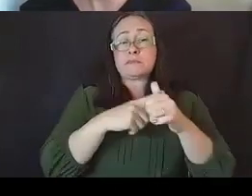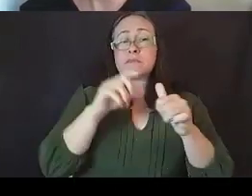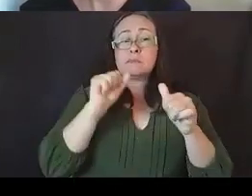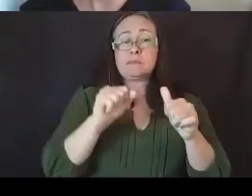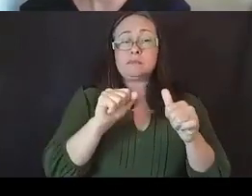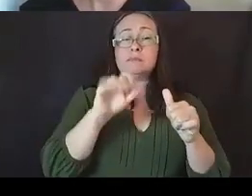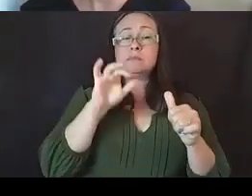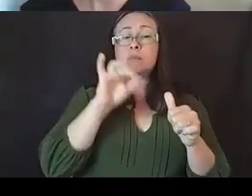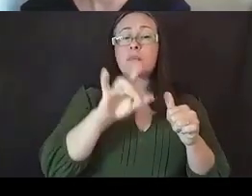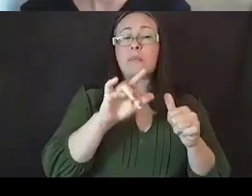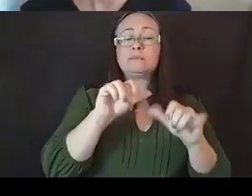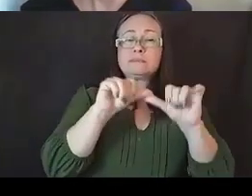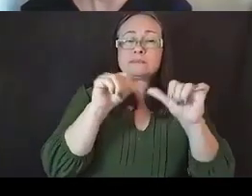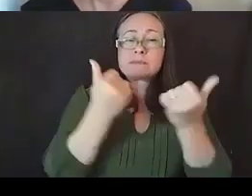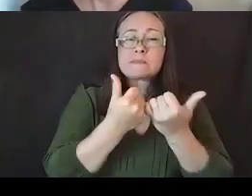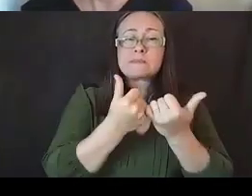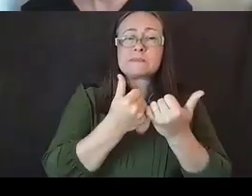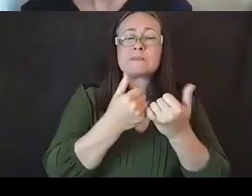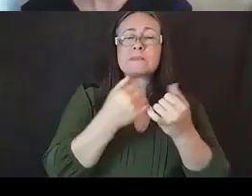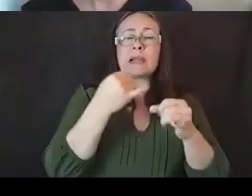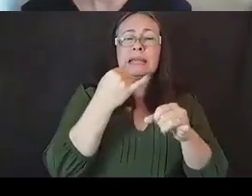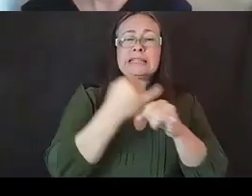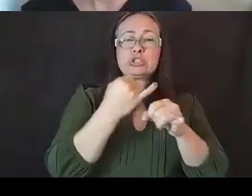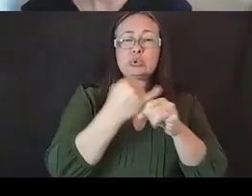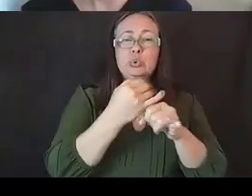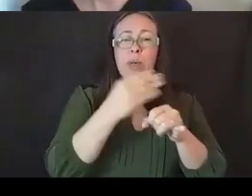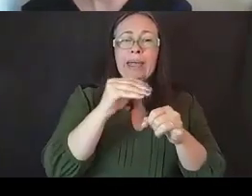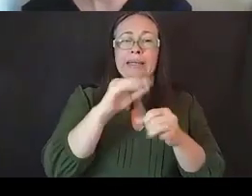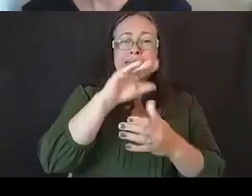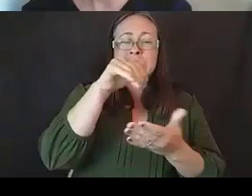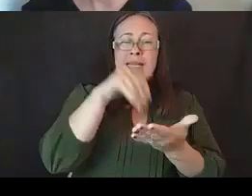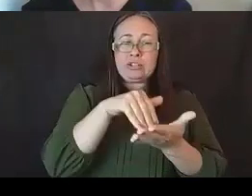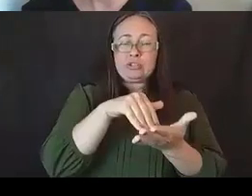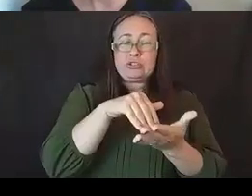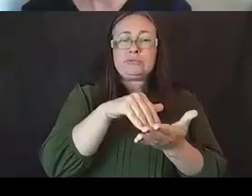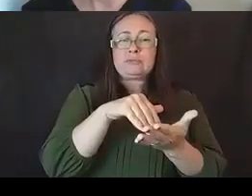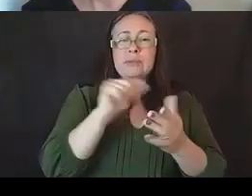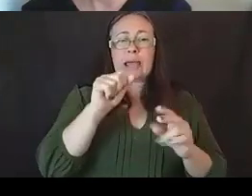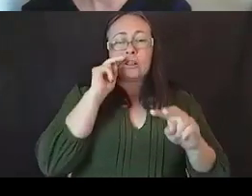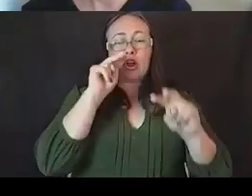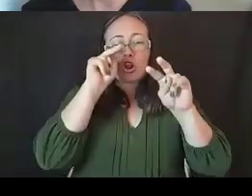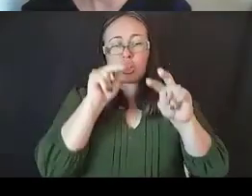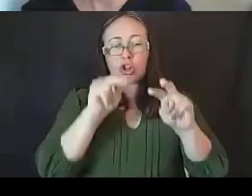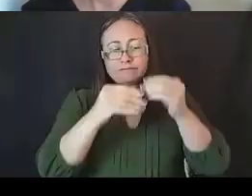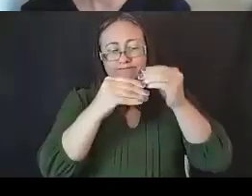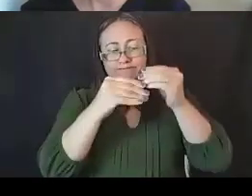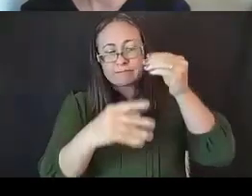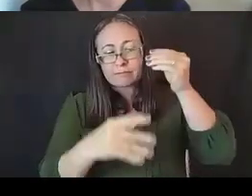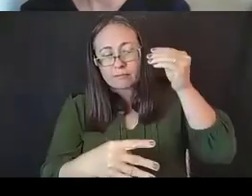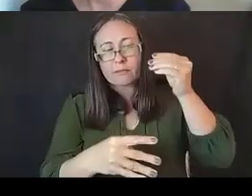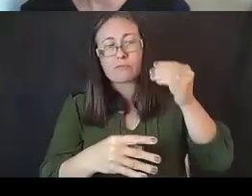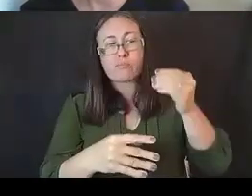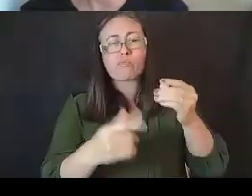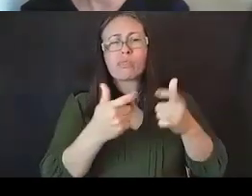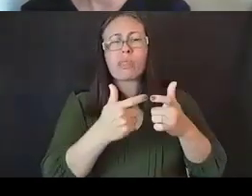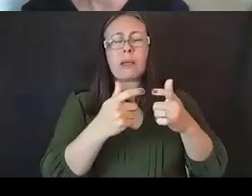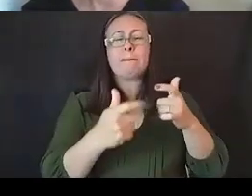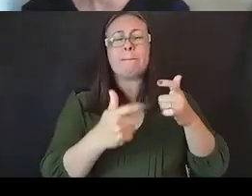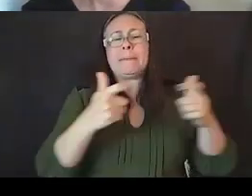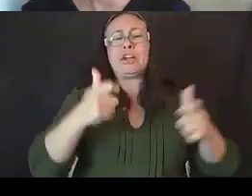Institute or Center within the RePORTER search form, and you can take a look. There's the larger buckets of just NIH